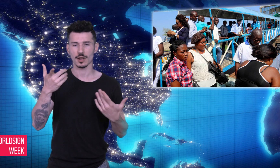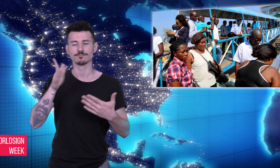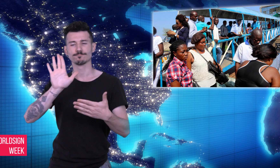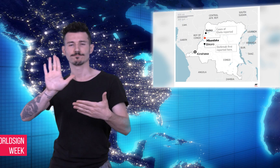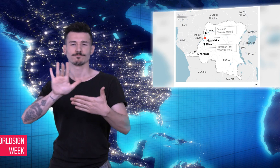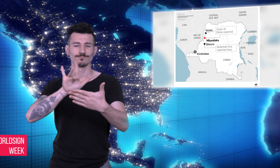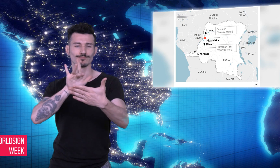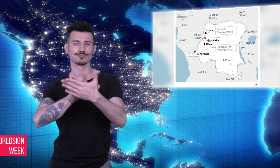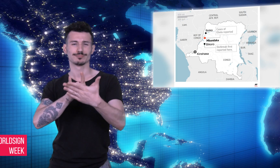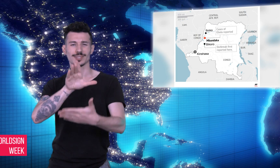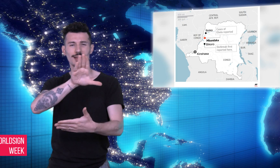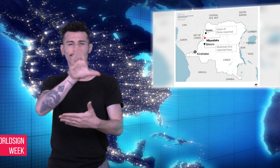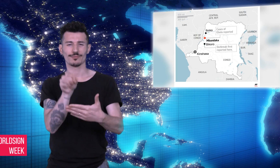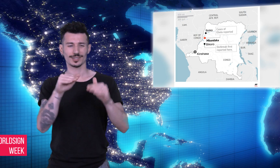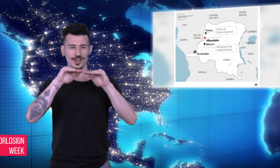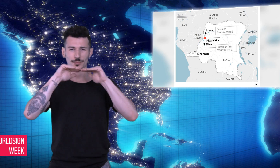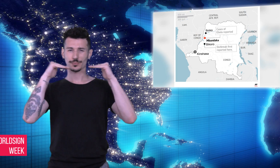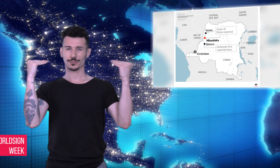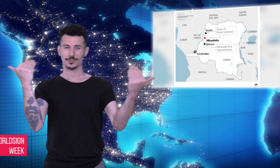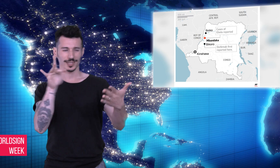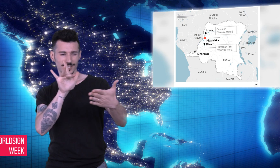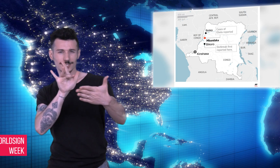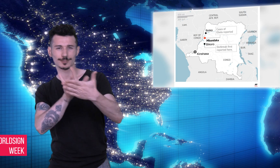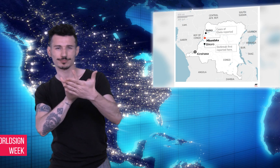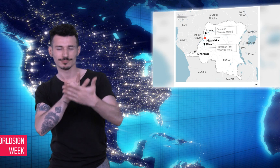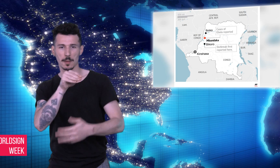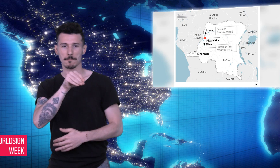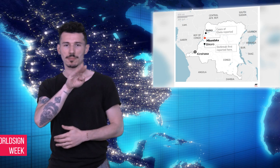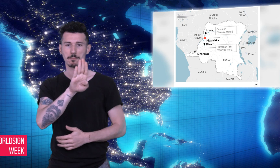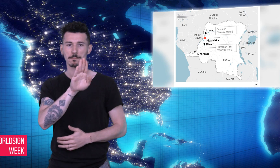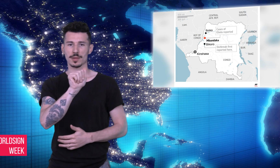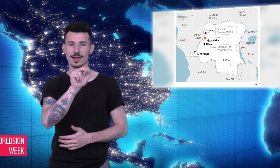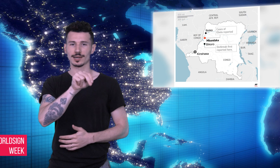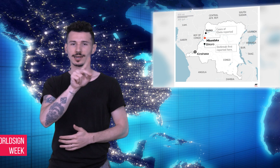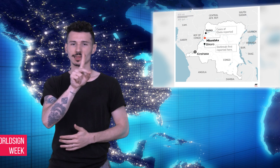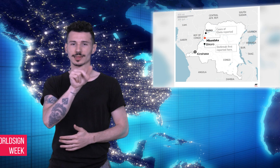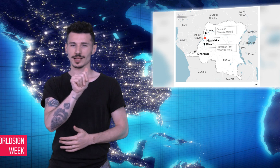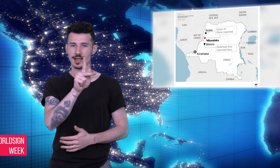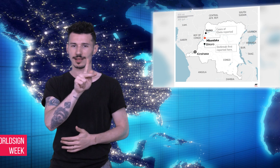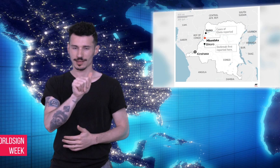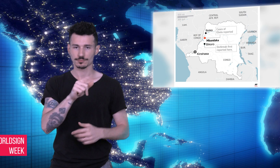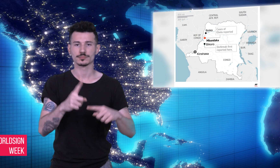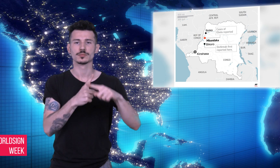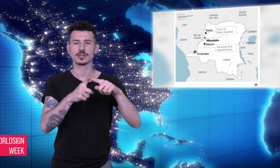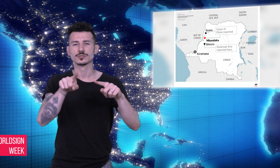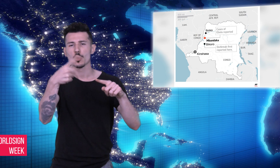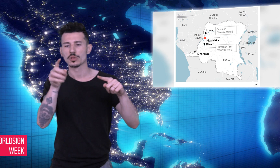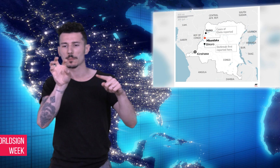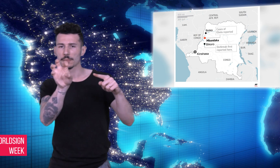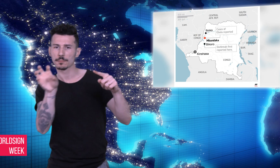these people are in Mbandaka, the capital of Equateur, a province and